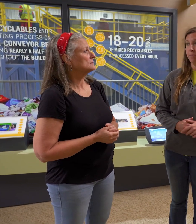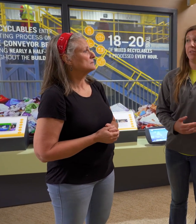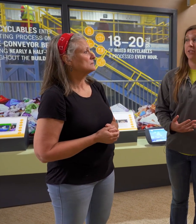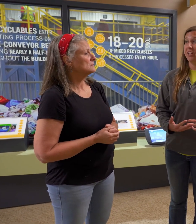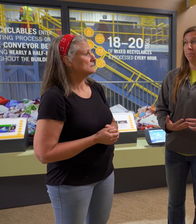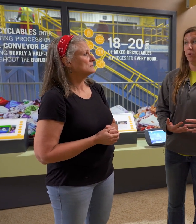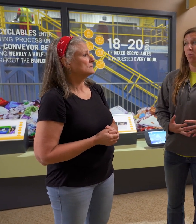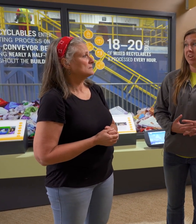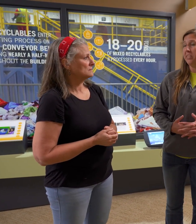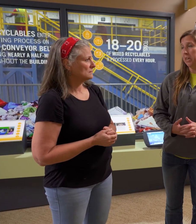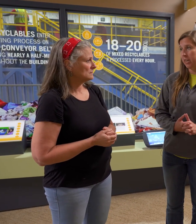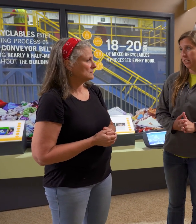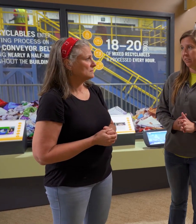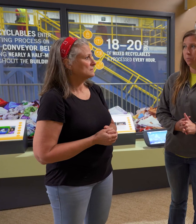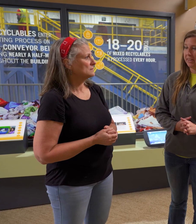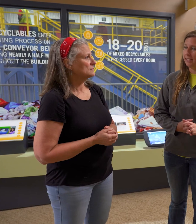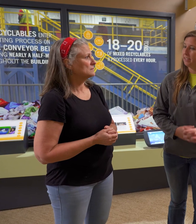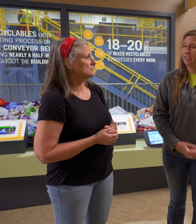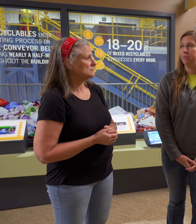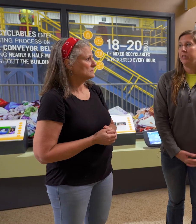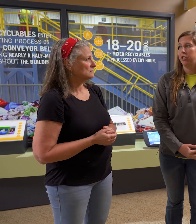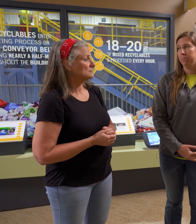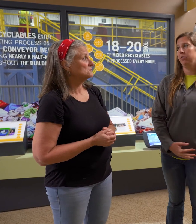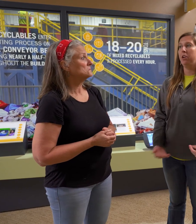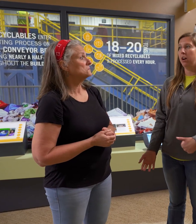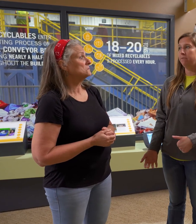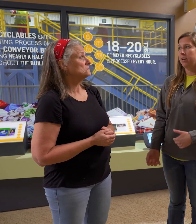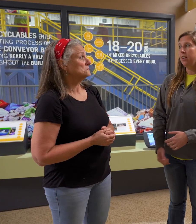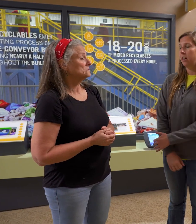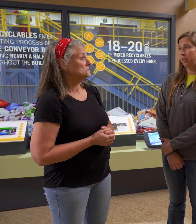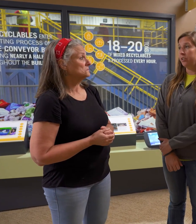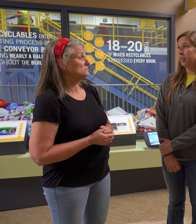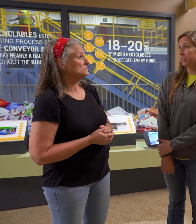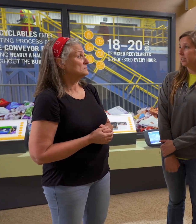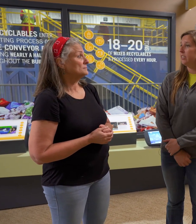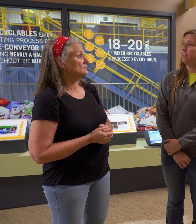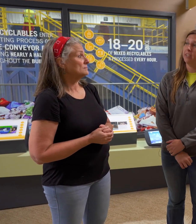The bales are each about one ton in weight, and then when we ship those off on trucks to different